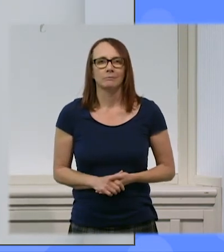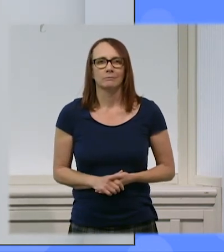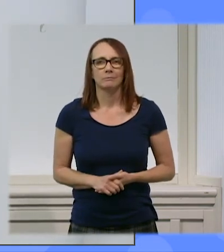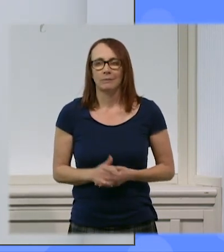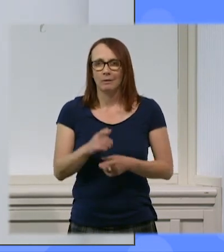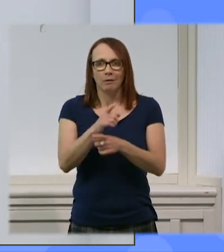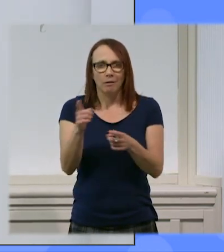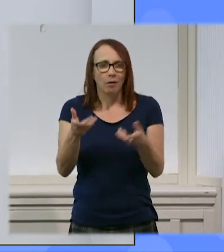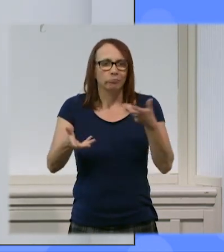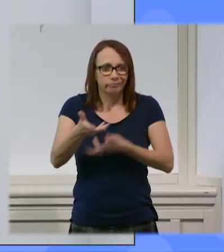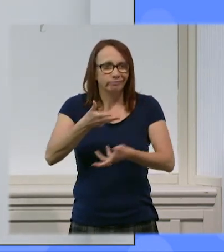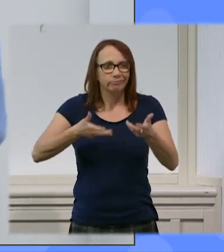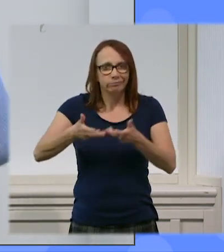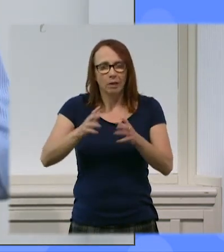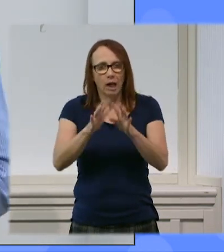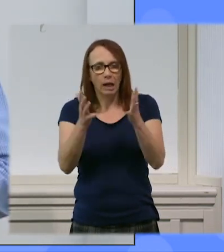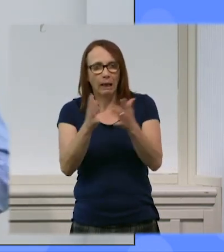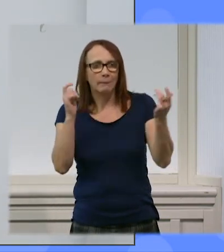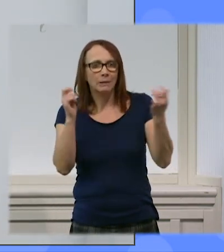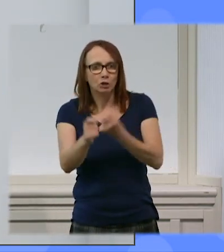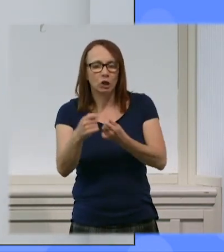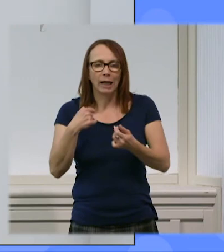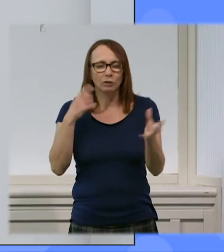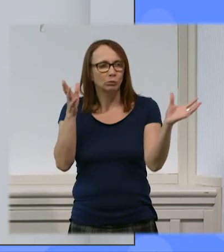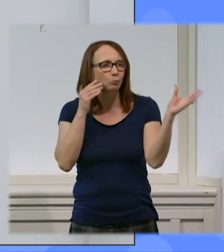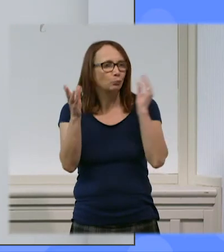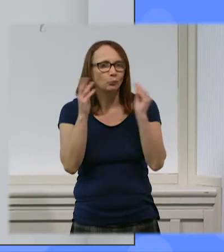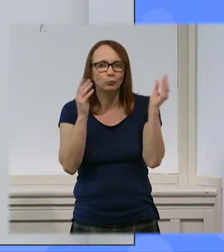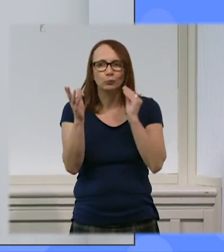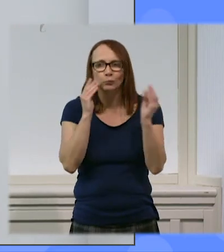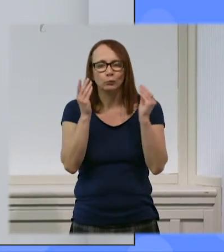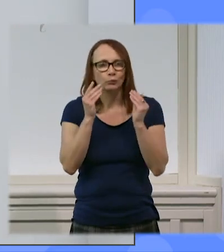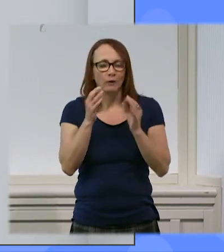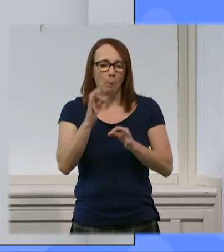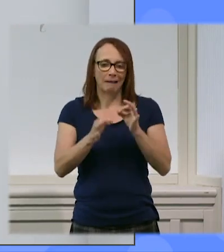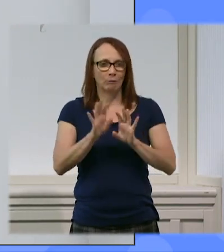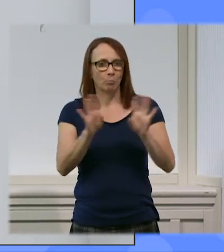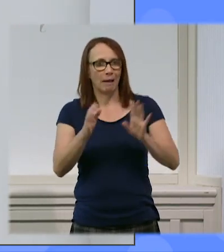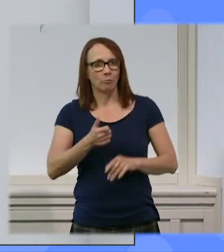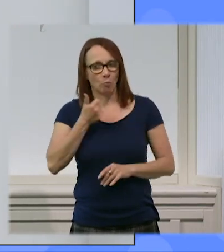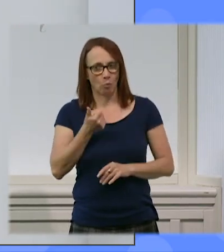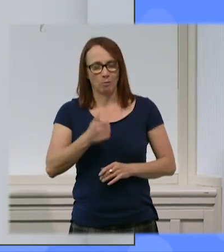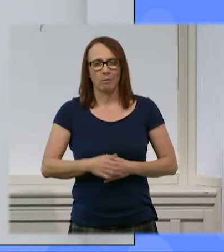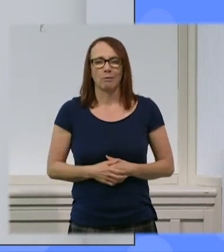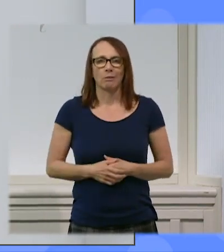bit about climate change listening to some of the conversations from the political panel this morning what I want to do is talk a little bit about